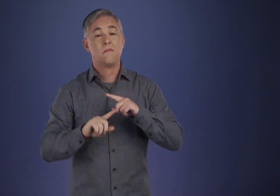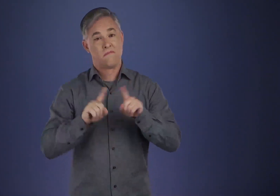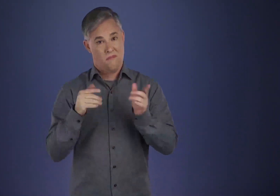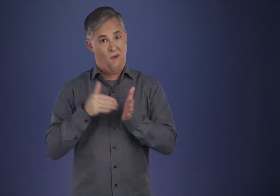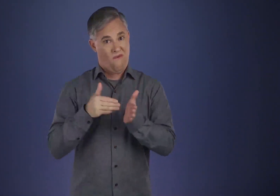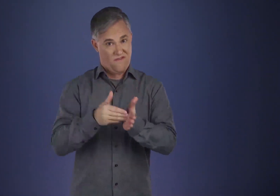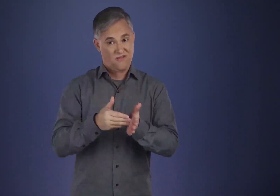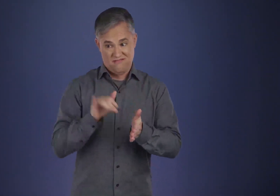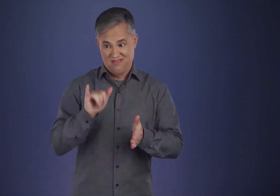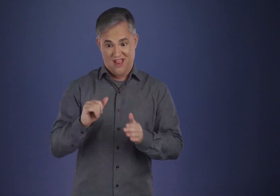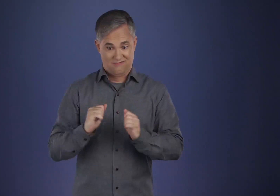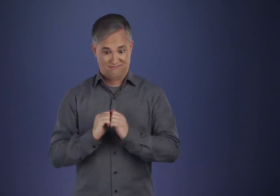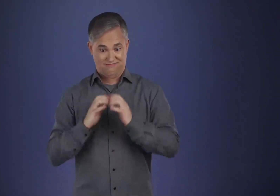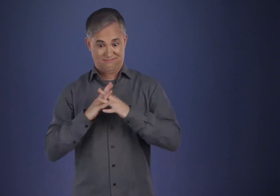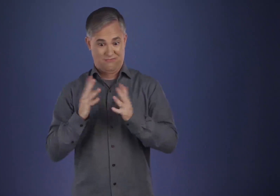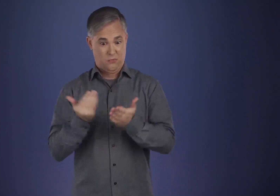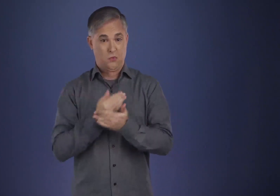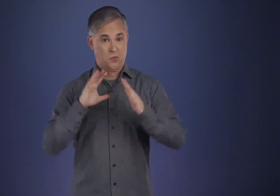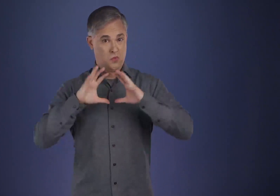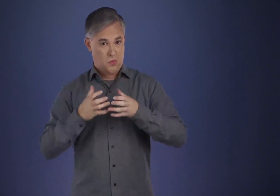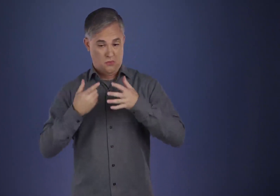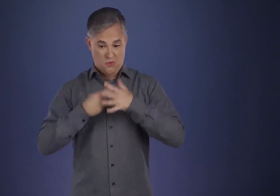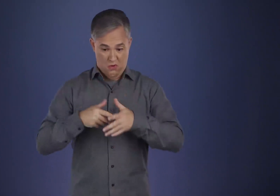But more often at this stage they are not.